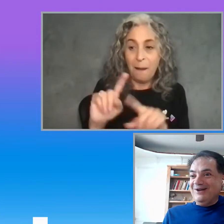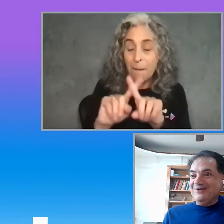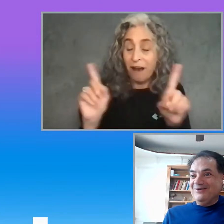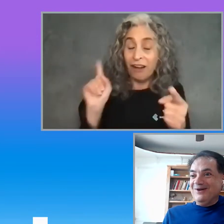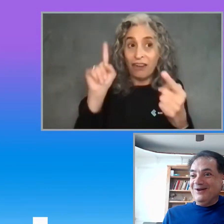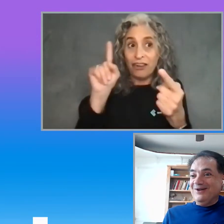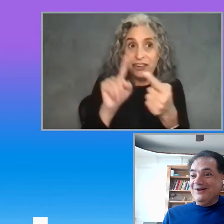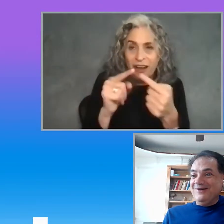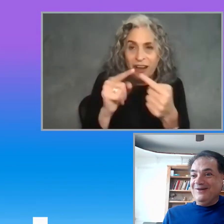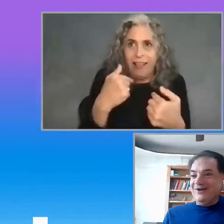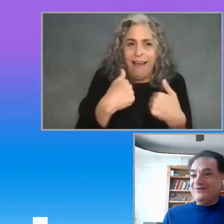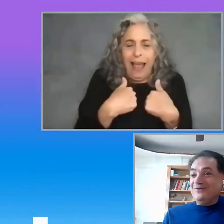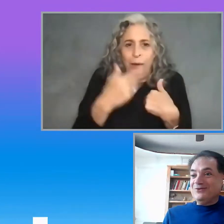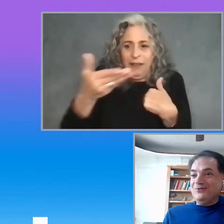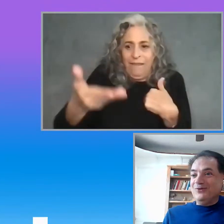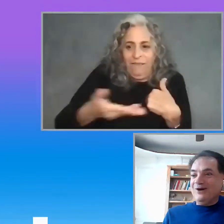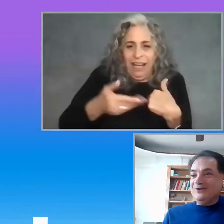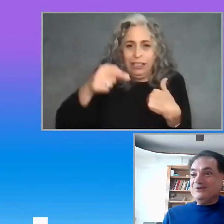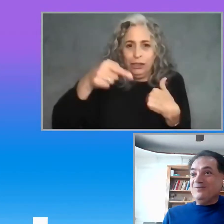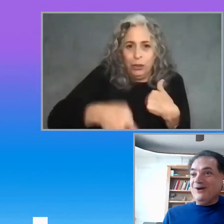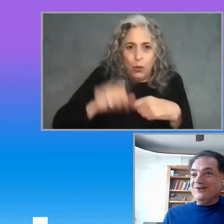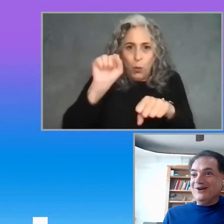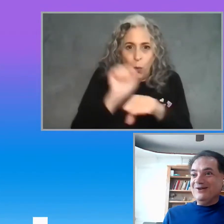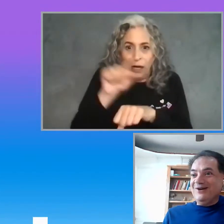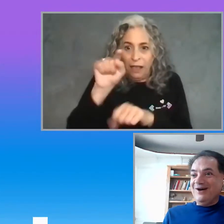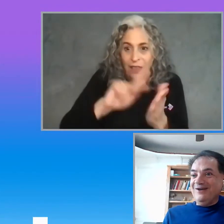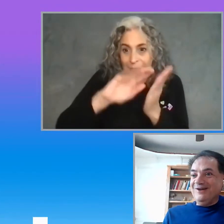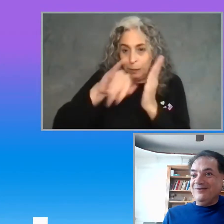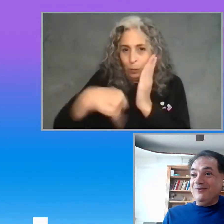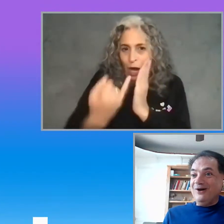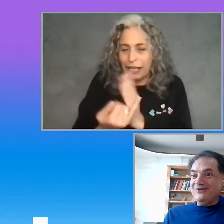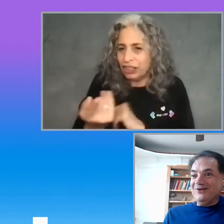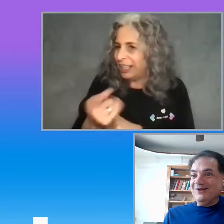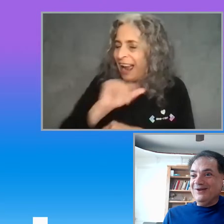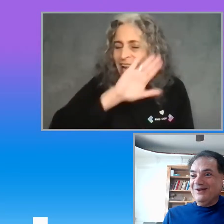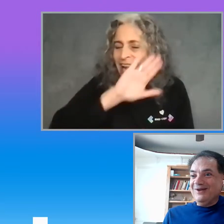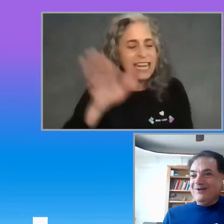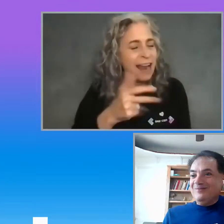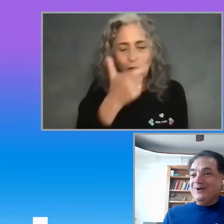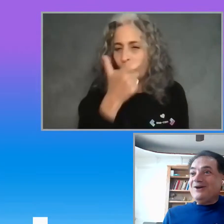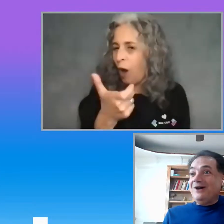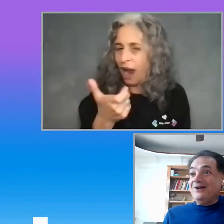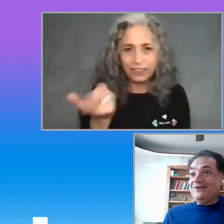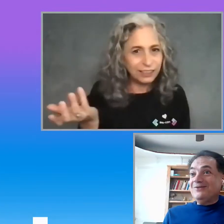until I got invited to work on